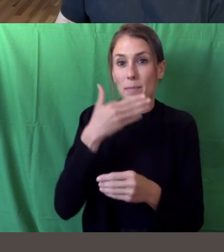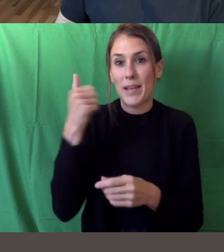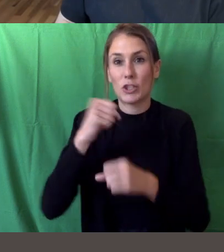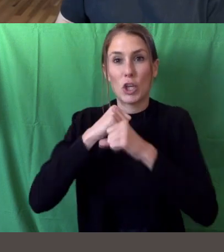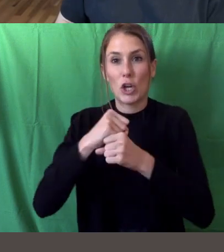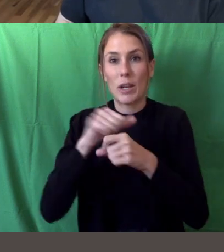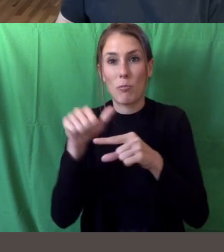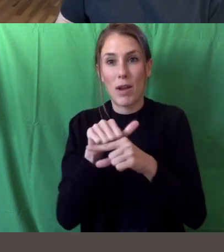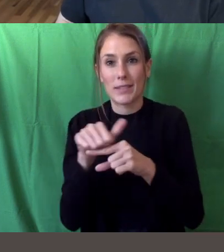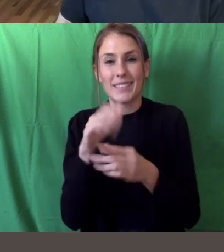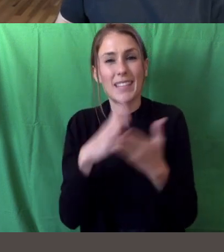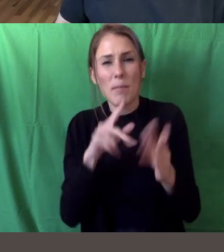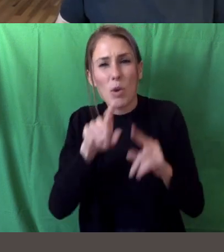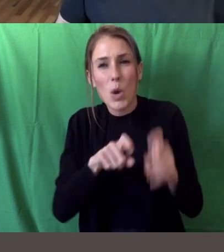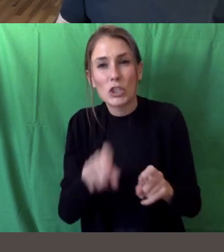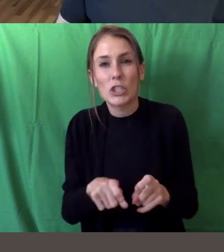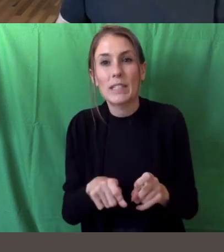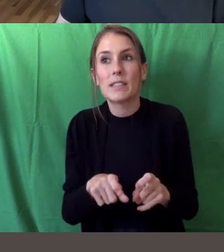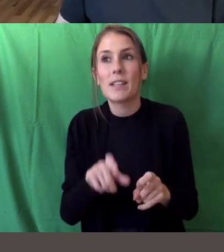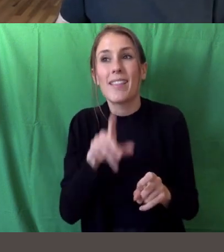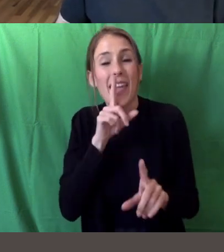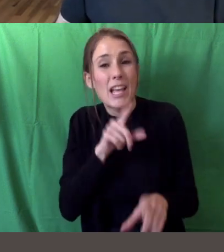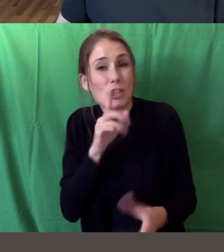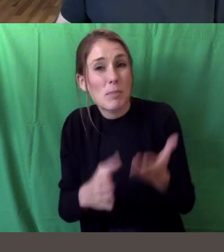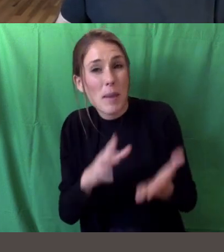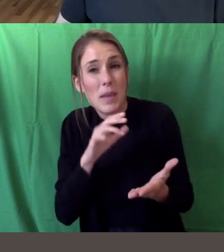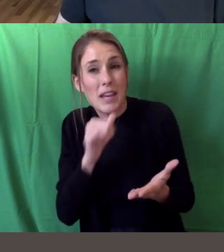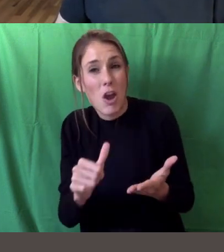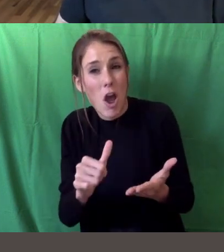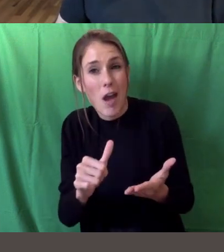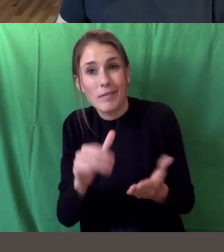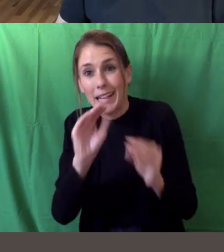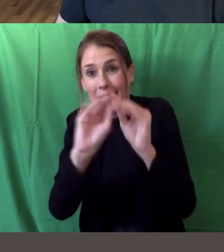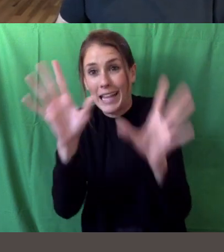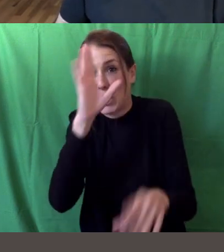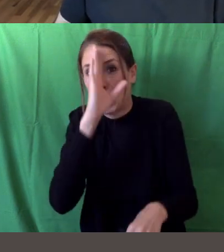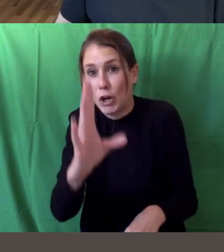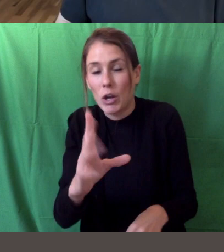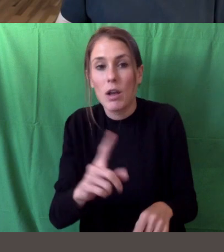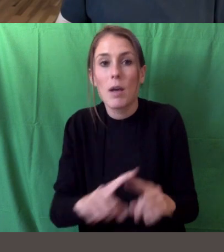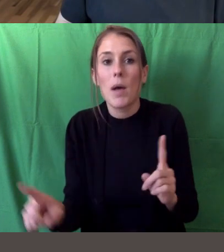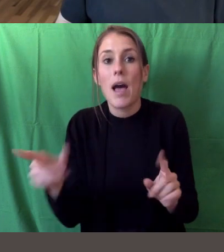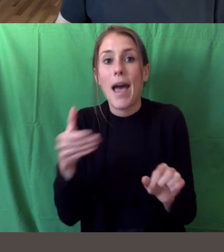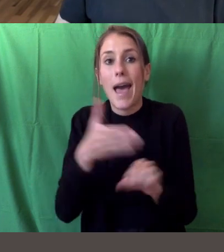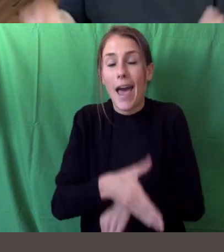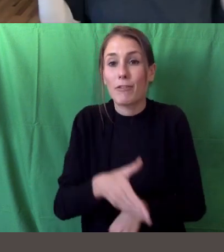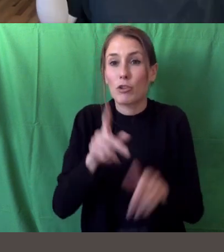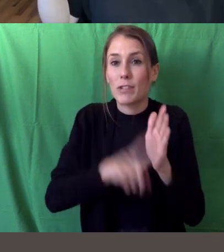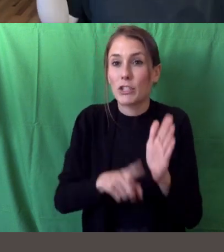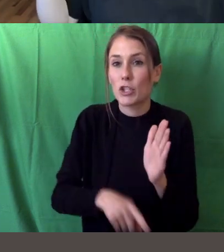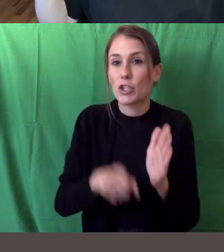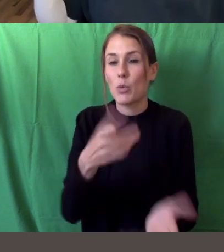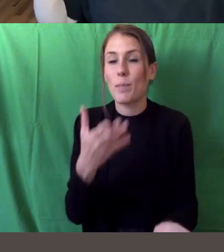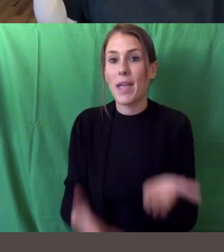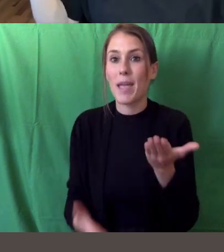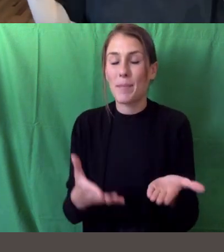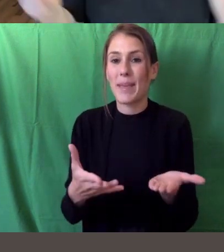And some of these questions might not have answers that are super straightforward. And even after doing some research, you might end up with a, it depends on X, Y, or Z,